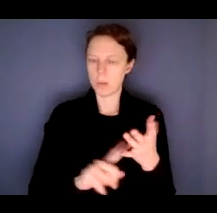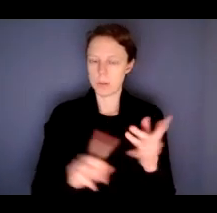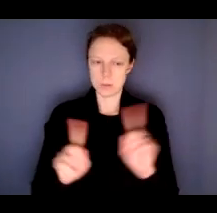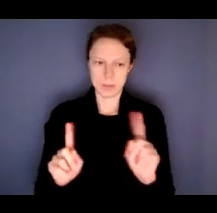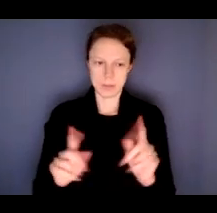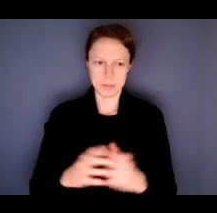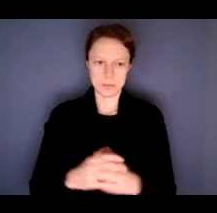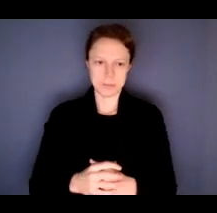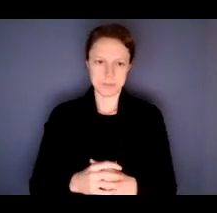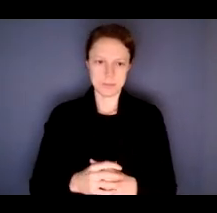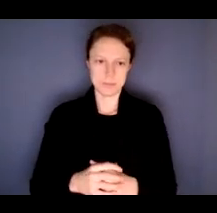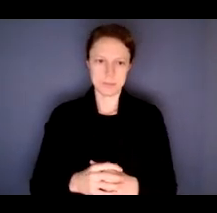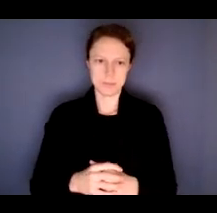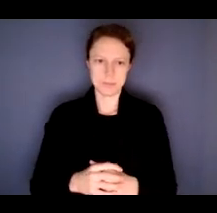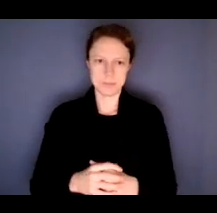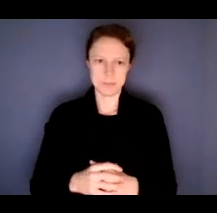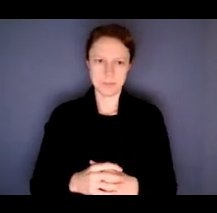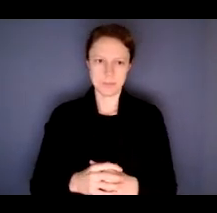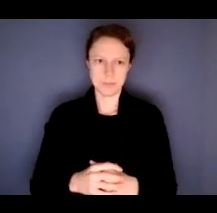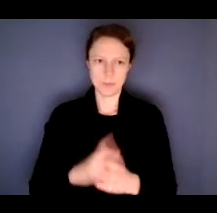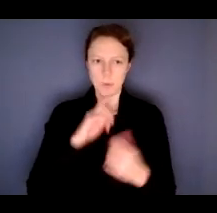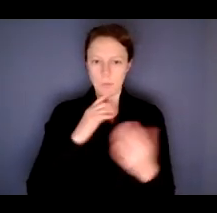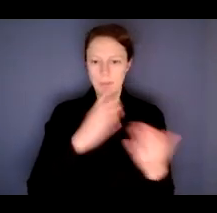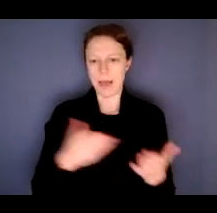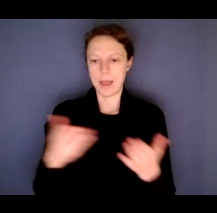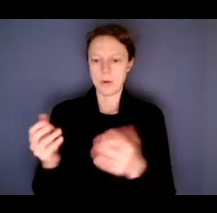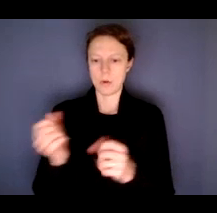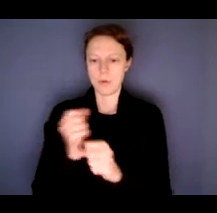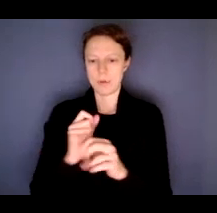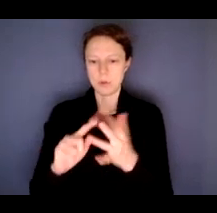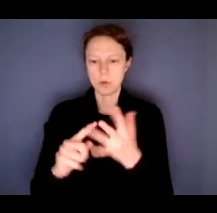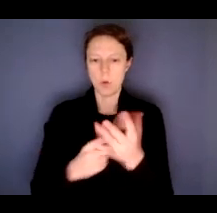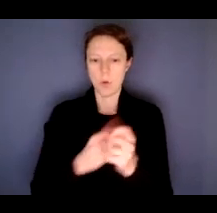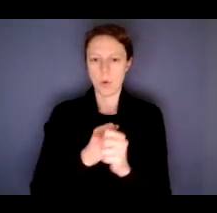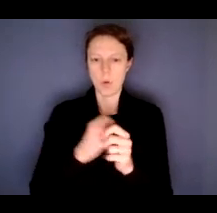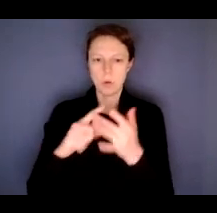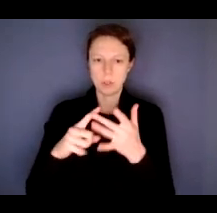I'd love to hand over to Georgia from Legal Aid QLD. Georgia will be running through what we'll